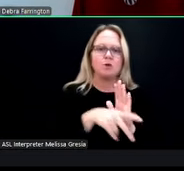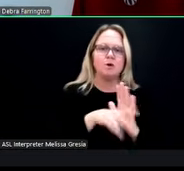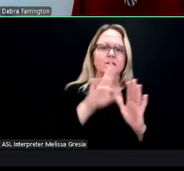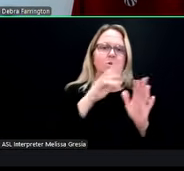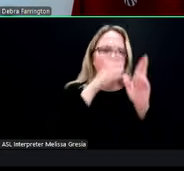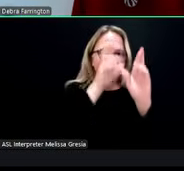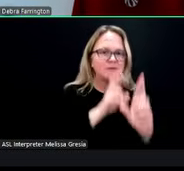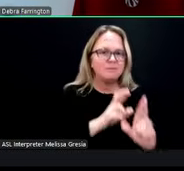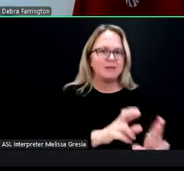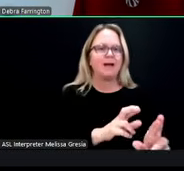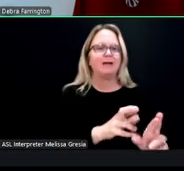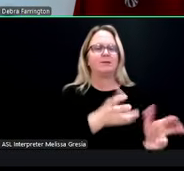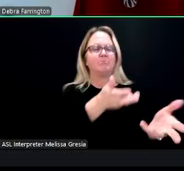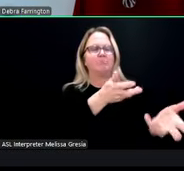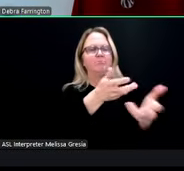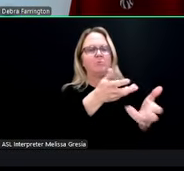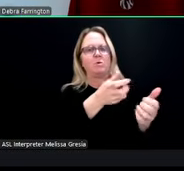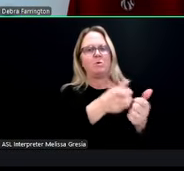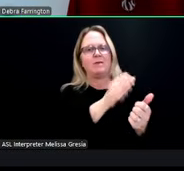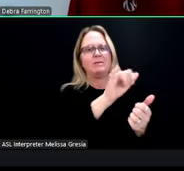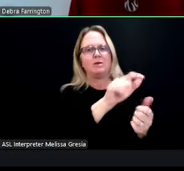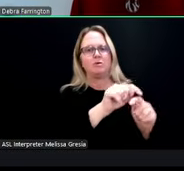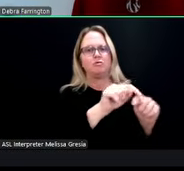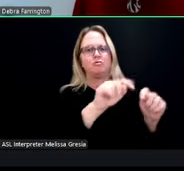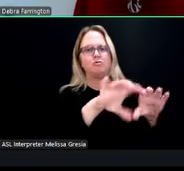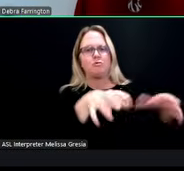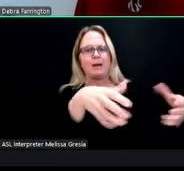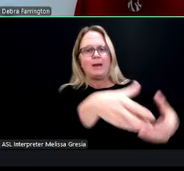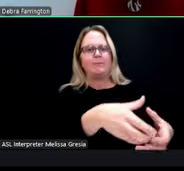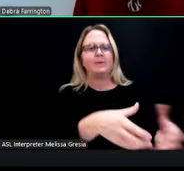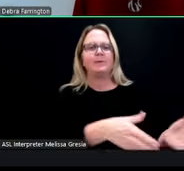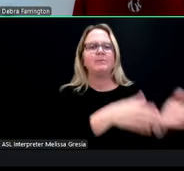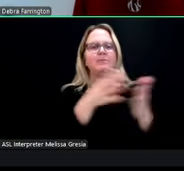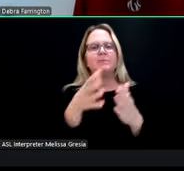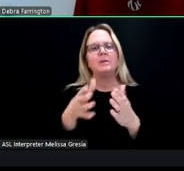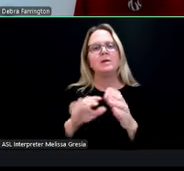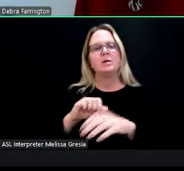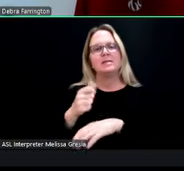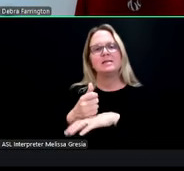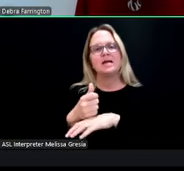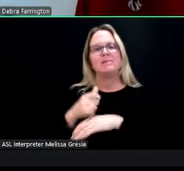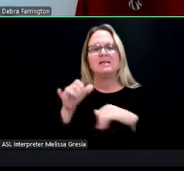The lead organizations will establish standards to make sure that rural residents are effectively